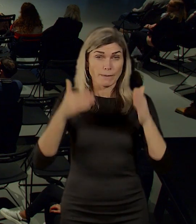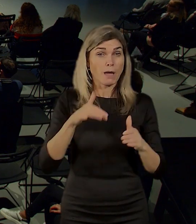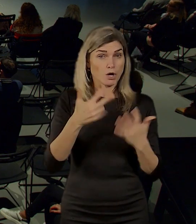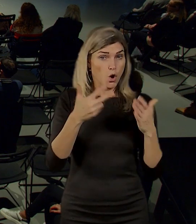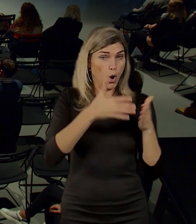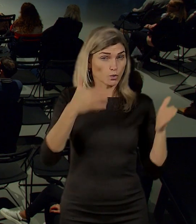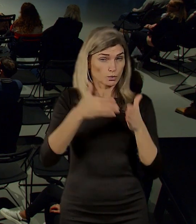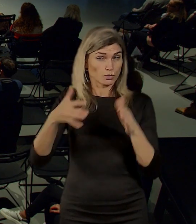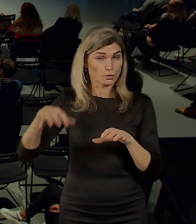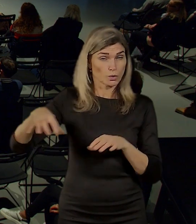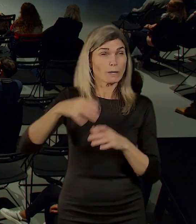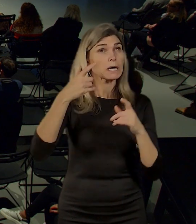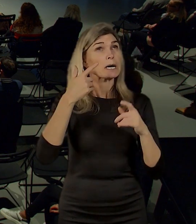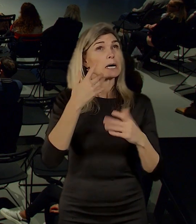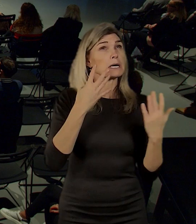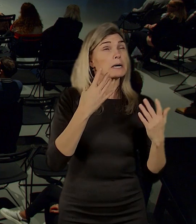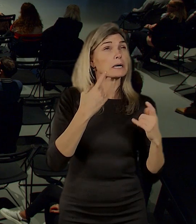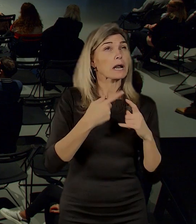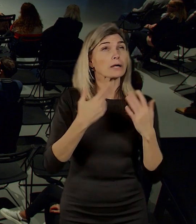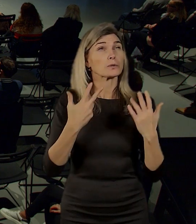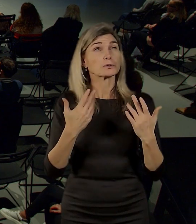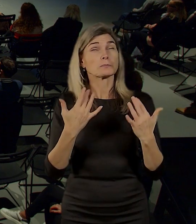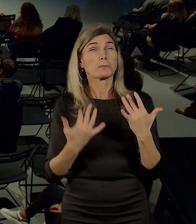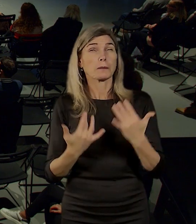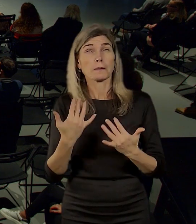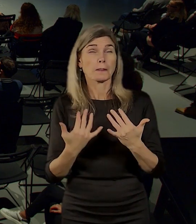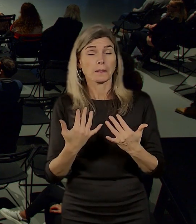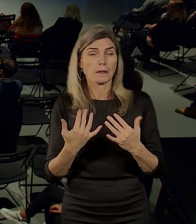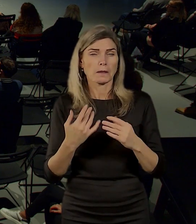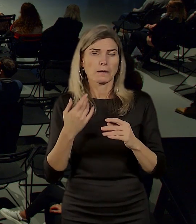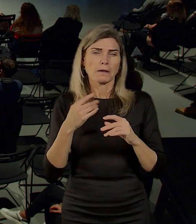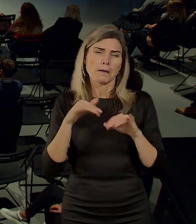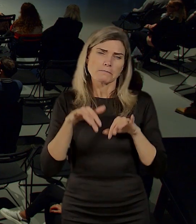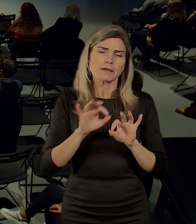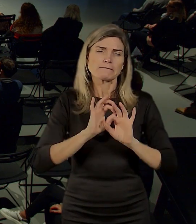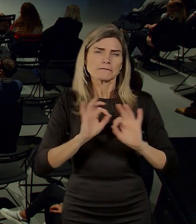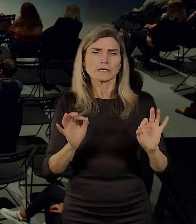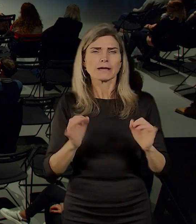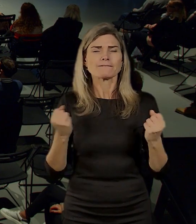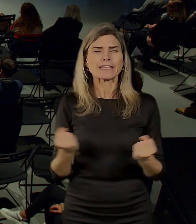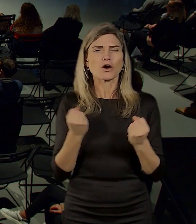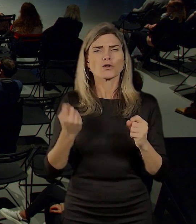the legislation is intended for this and is valid, also for community sharing in objects.